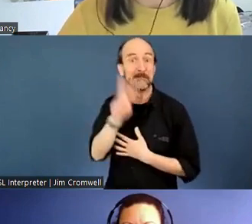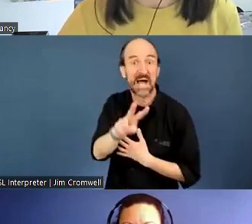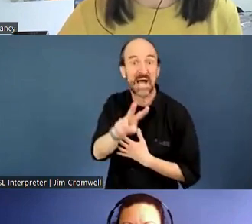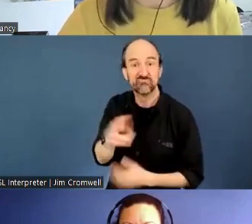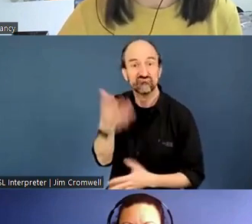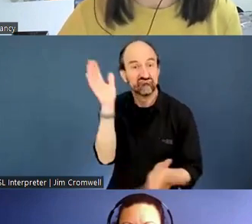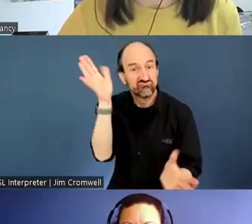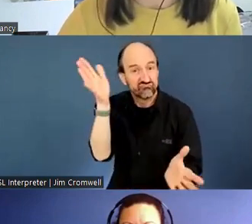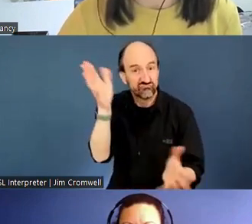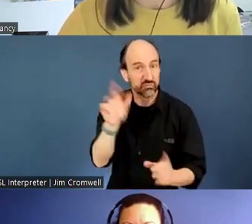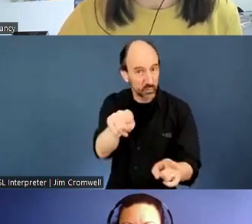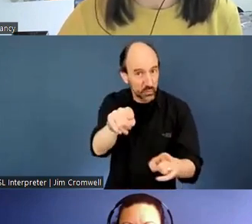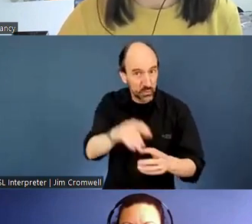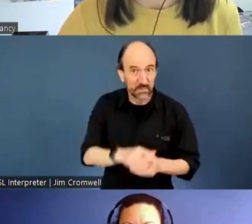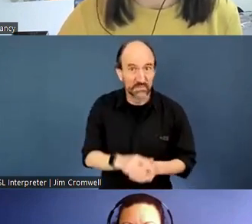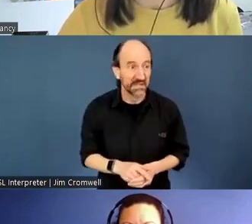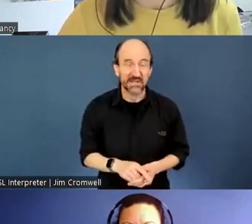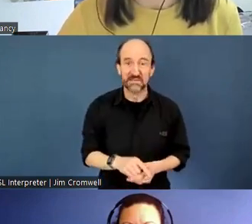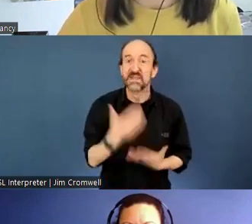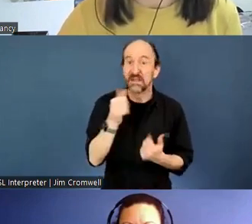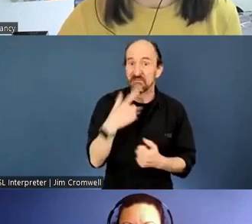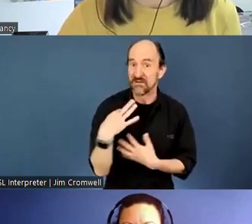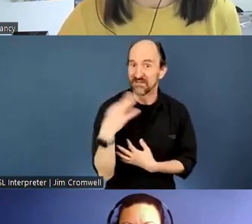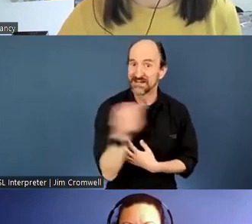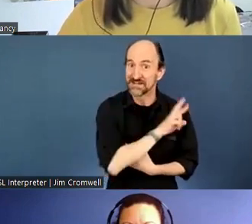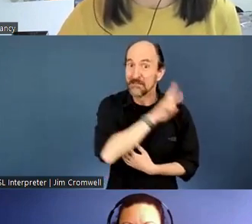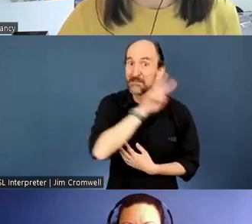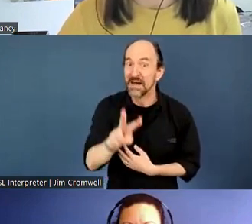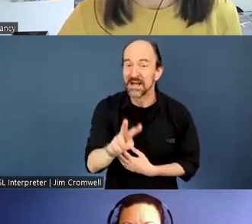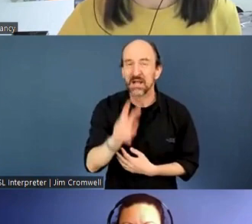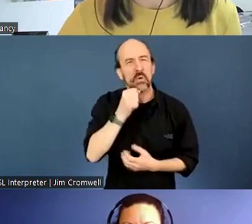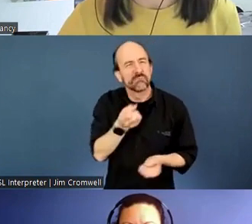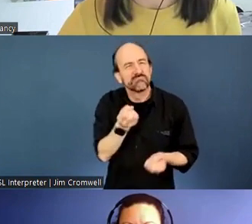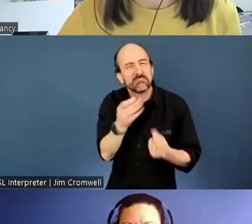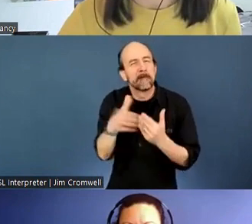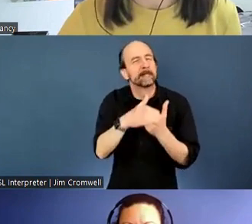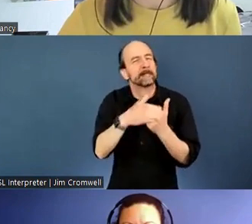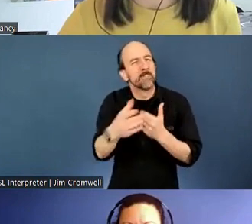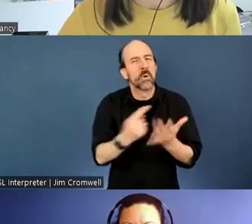and we'll share more about how we do all these things.